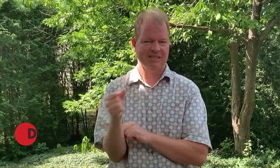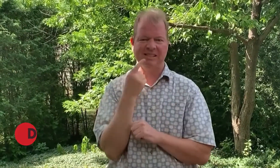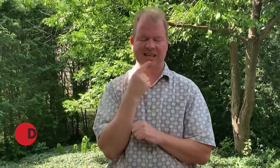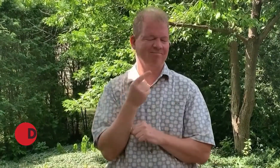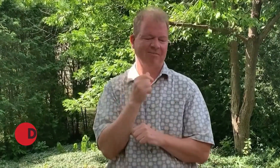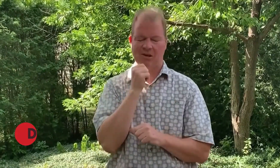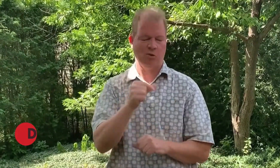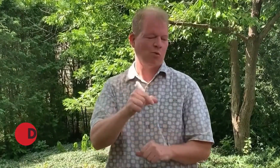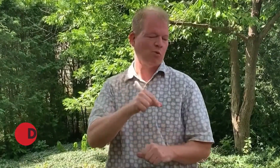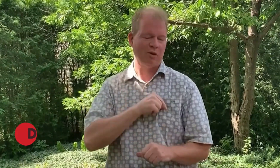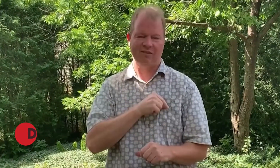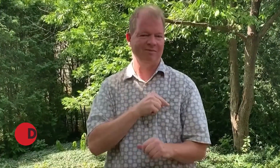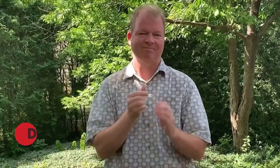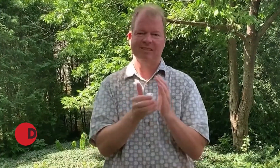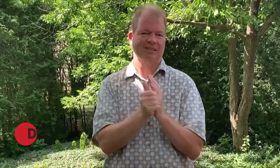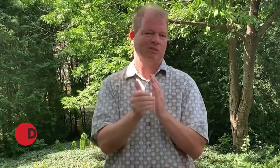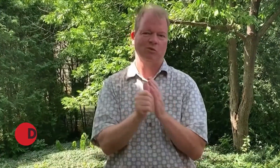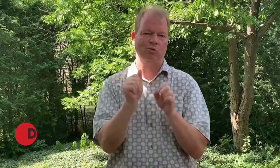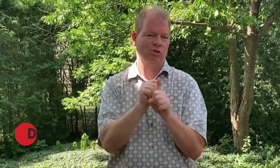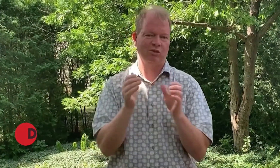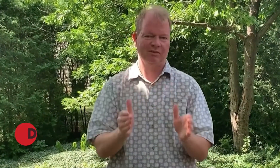and said he didn’t qualify for Skilled Workers program.